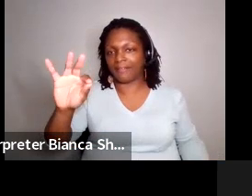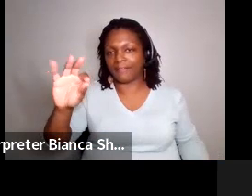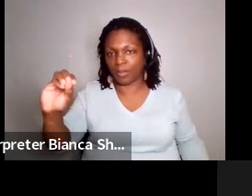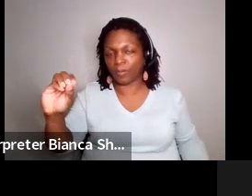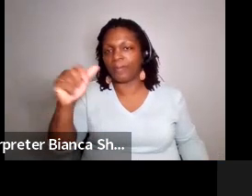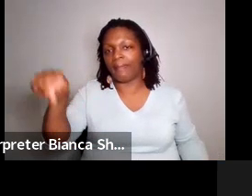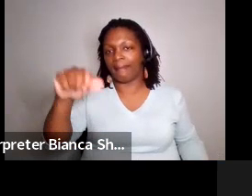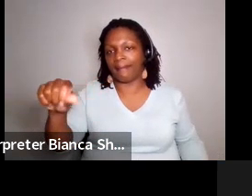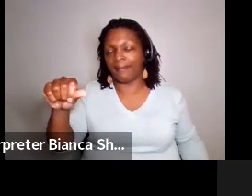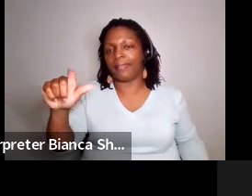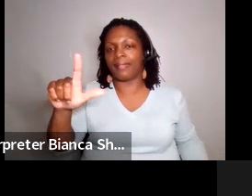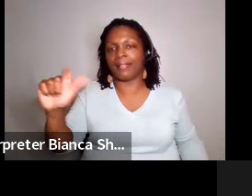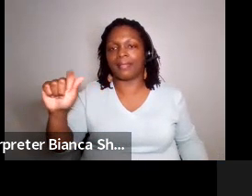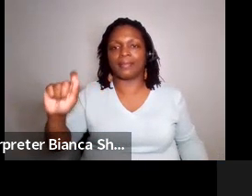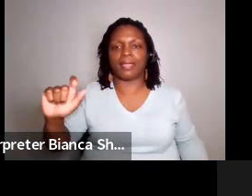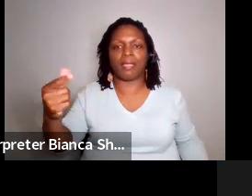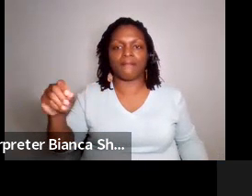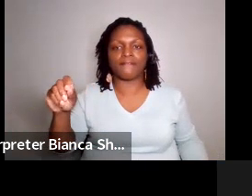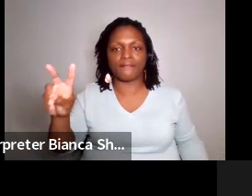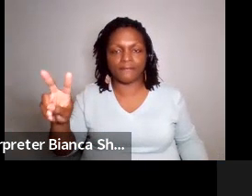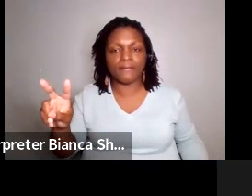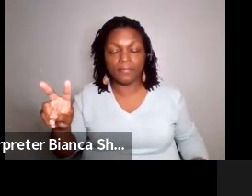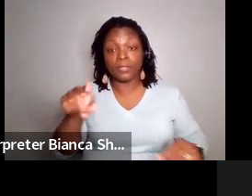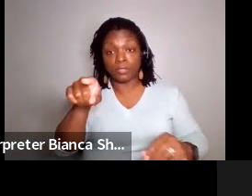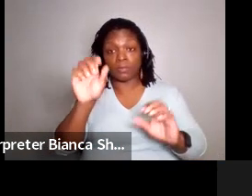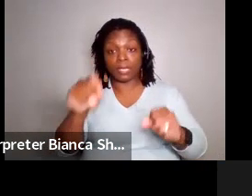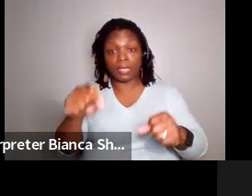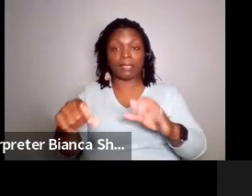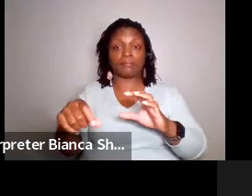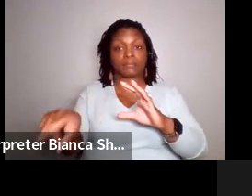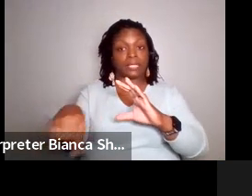At La Gov, and you can send emails there.